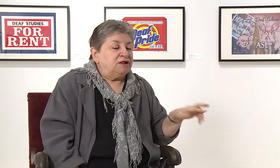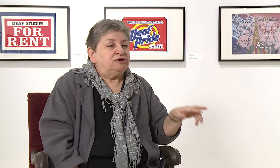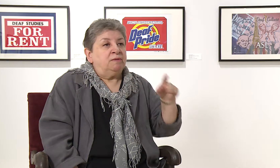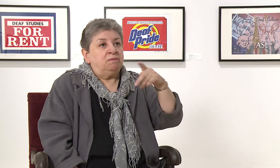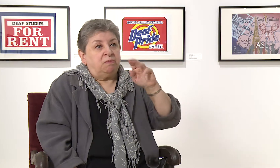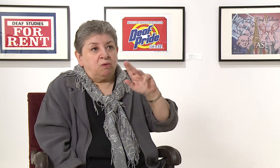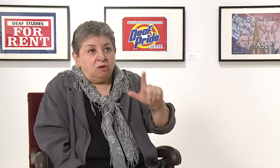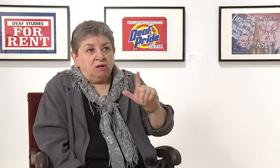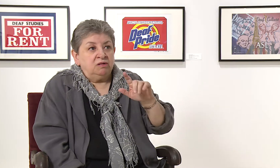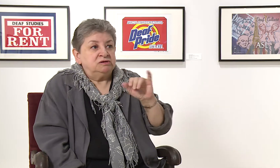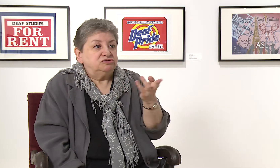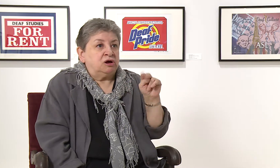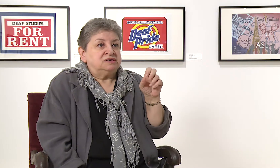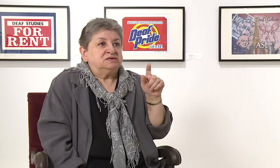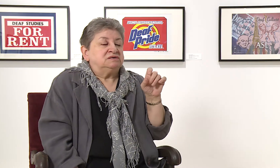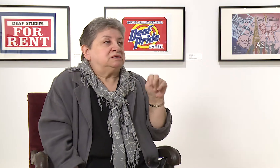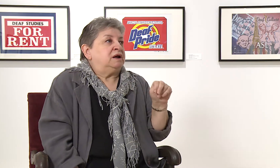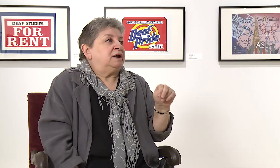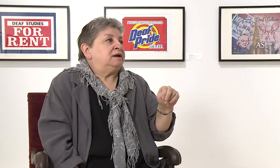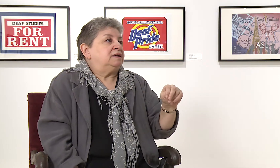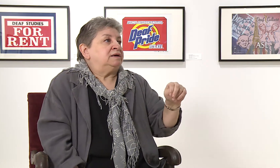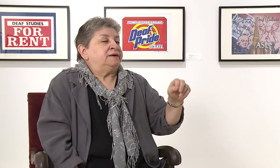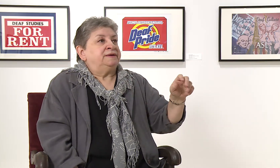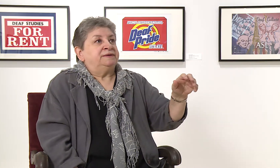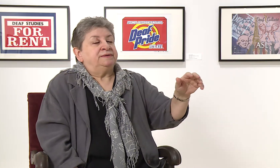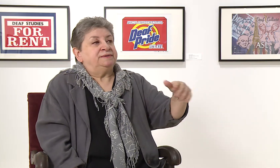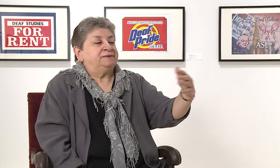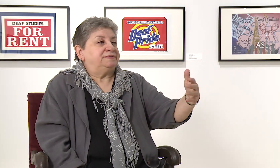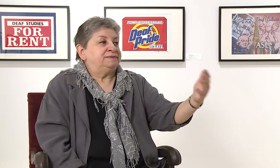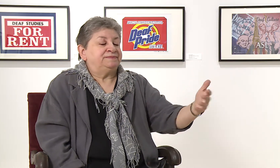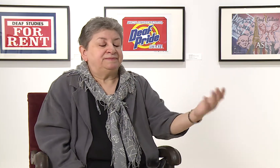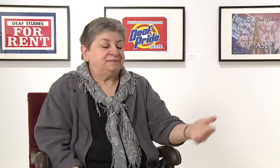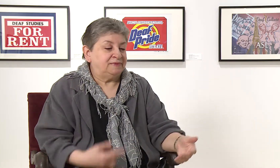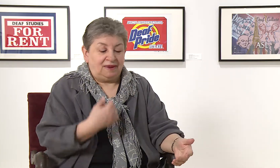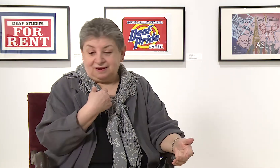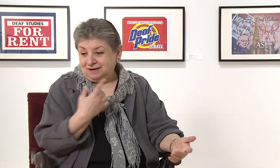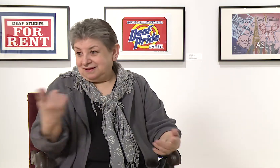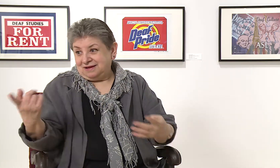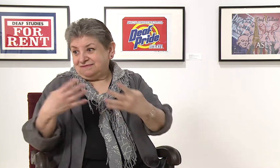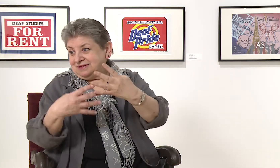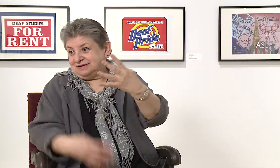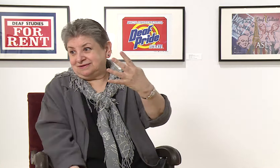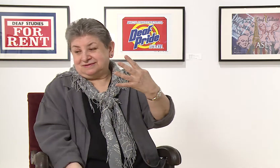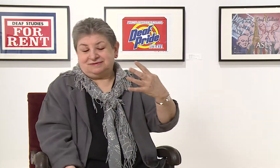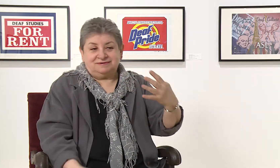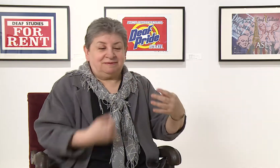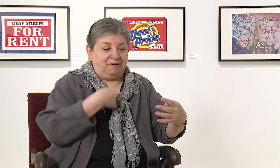The few of us--Chuck Baird, Paul Johnston, Betty G. Miller-- I wish I had a list in front of me.